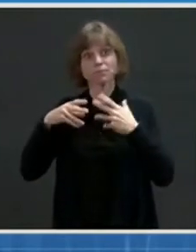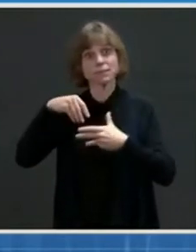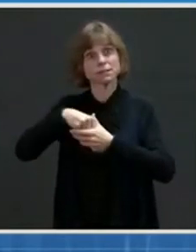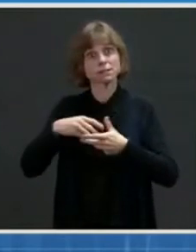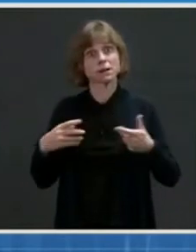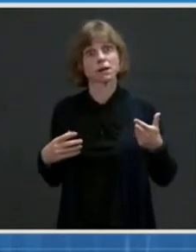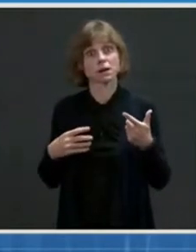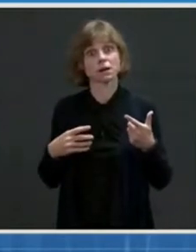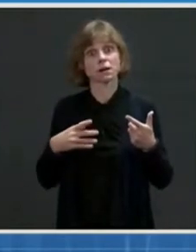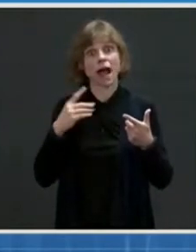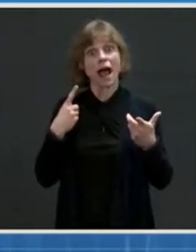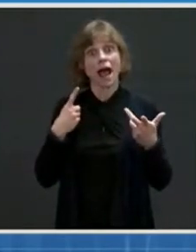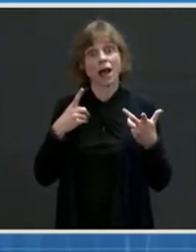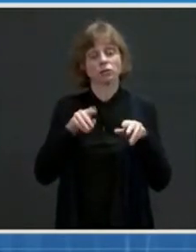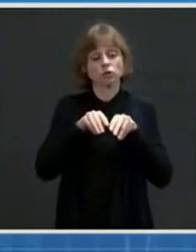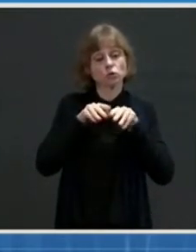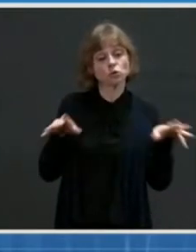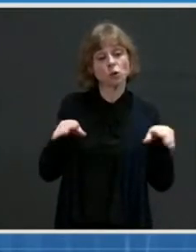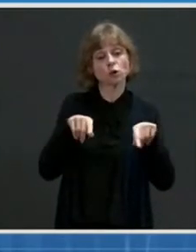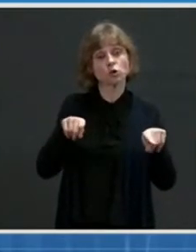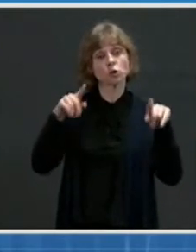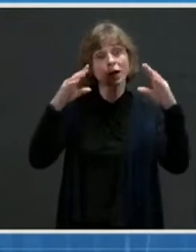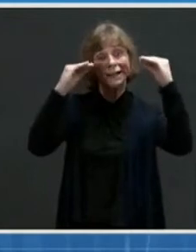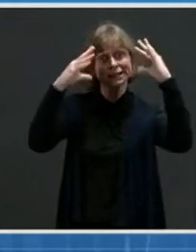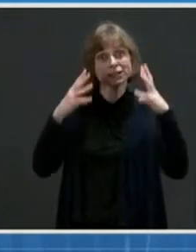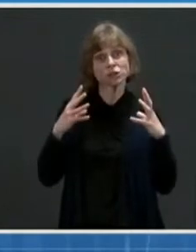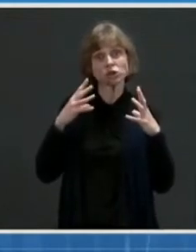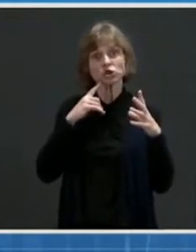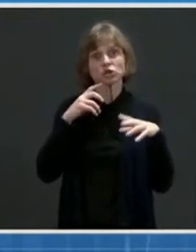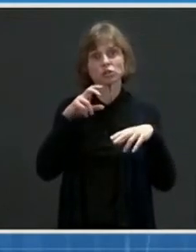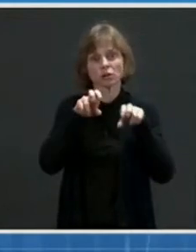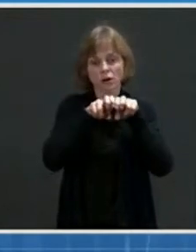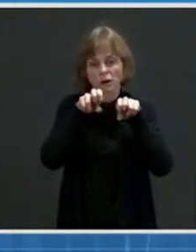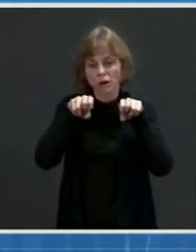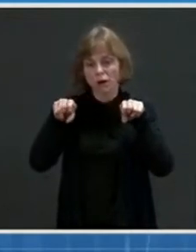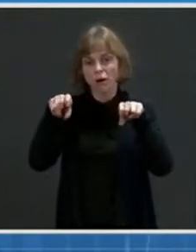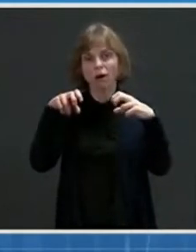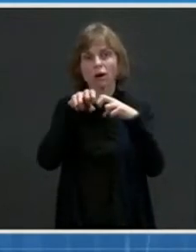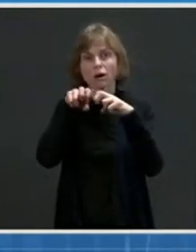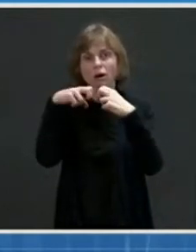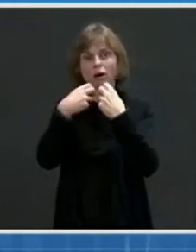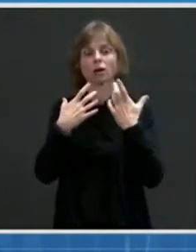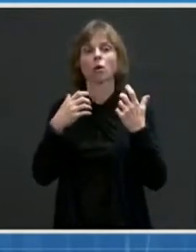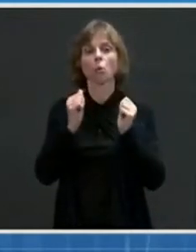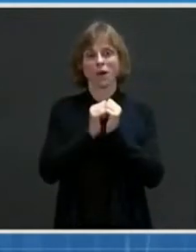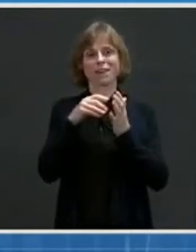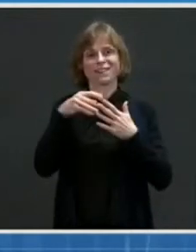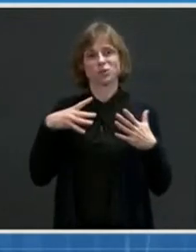IN ADDITION, COVID-19 MAY HAVE SPREAD AMONG EDUCATORS AND STUDENTS DURING SMALL GROUP